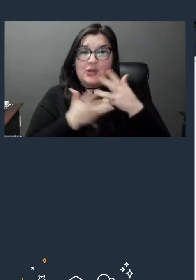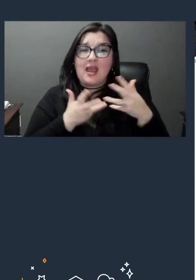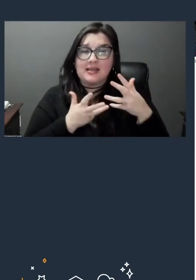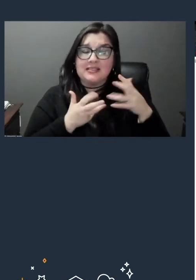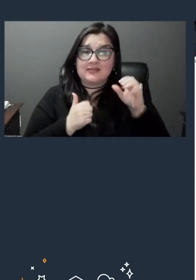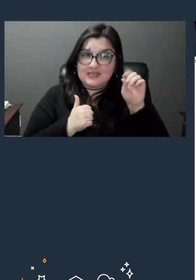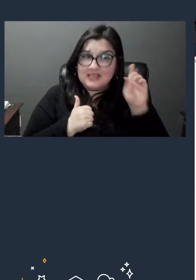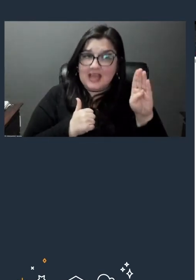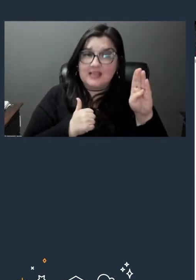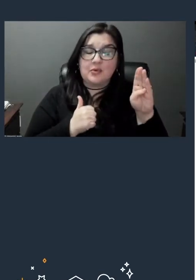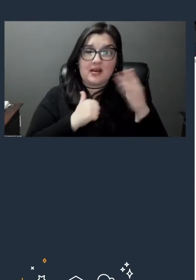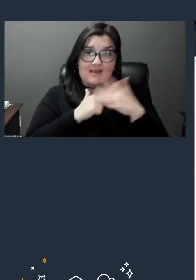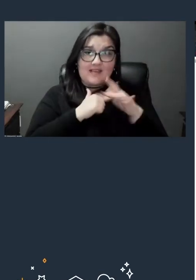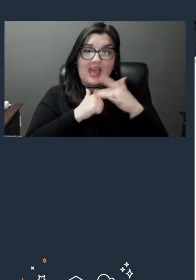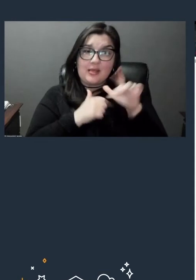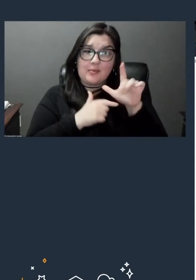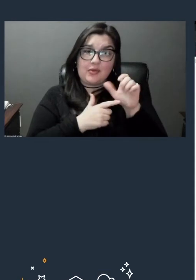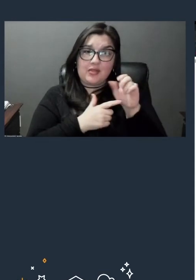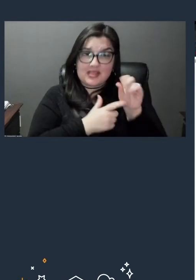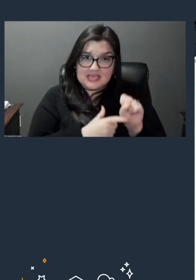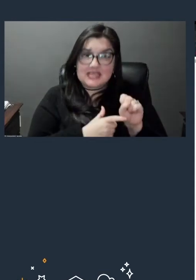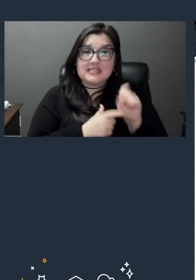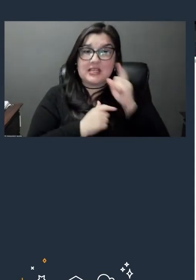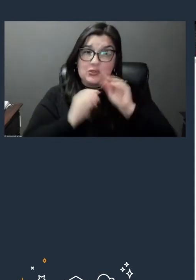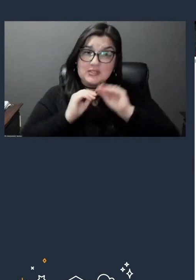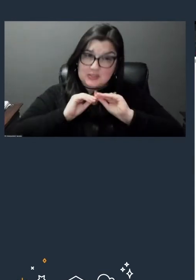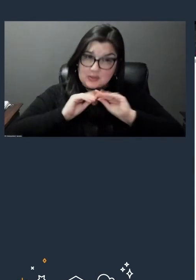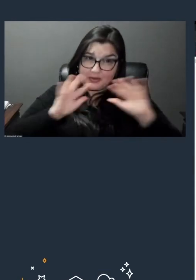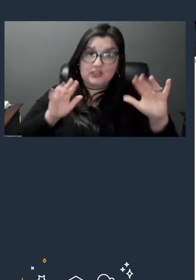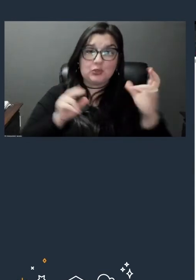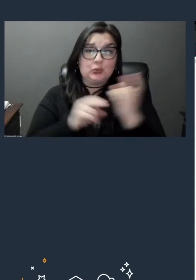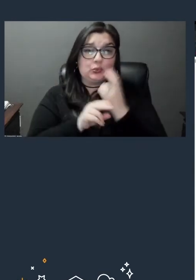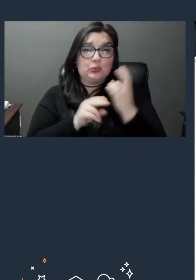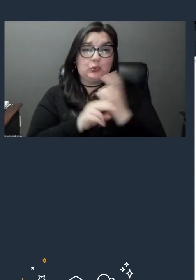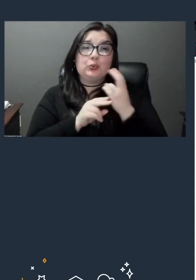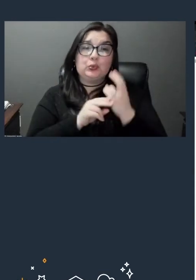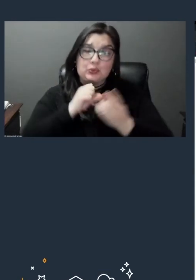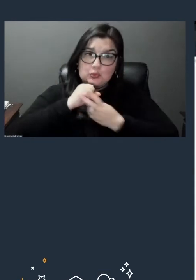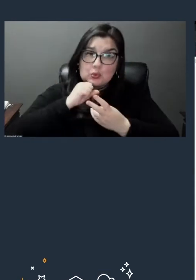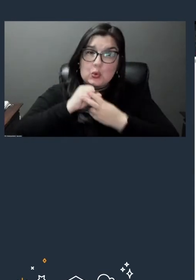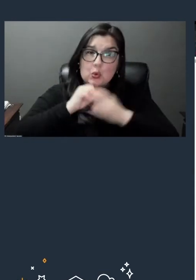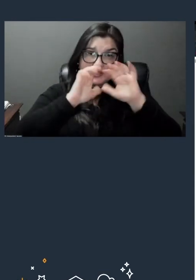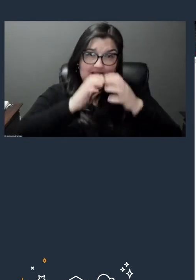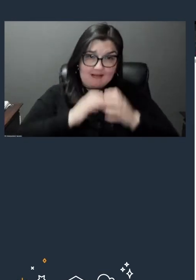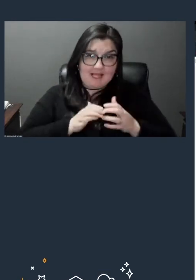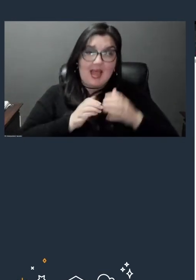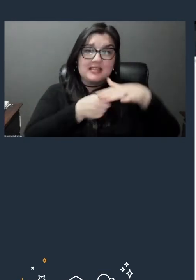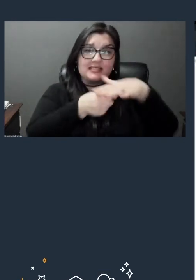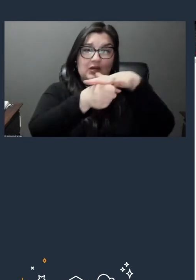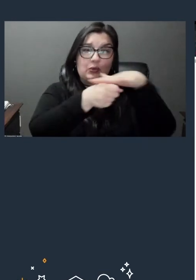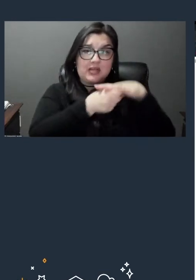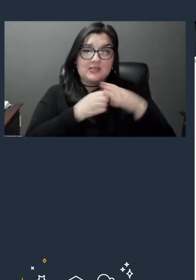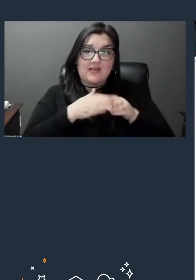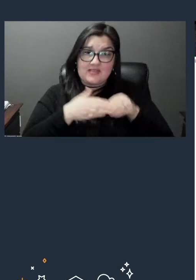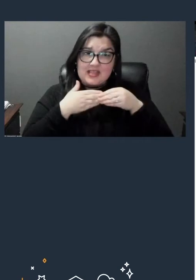Here we have trends and distribution of usage by storage class and region with the flexibility to select the primary and secondary metric